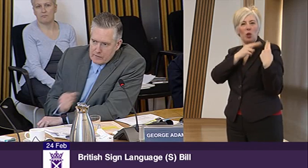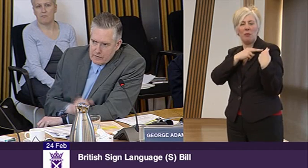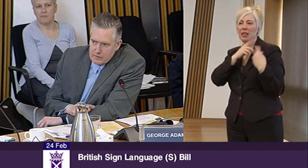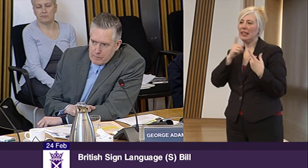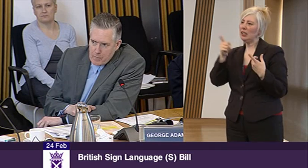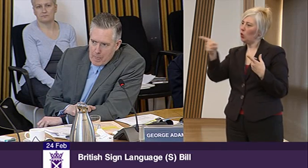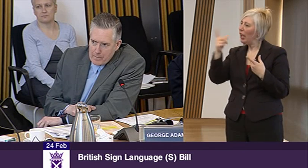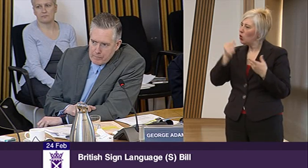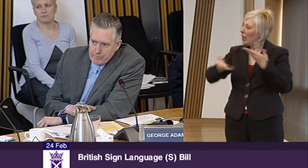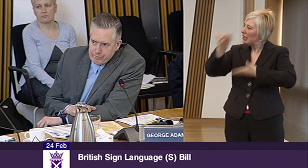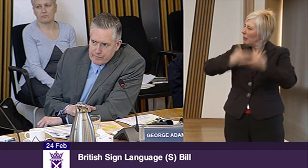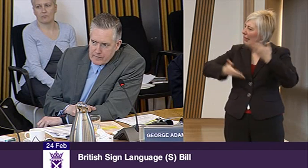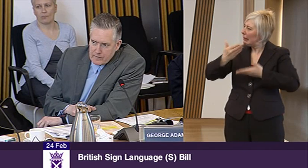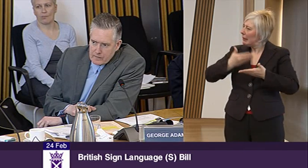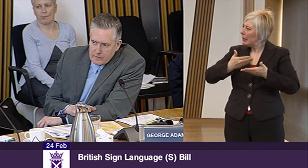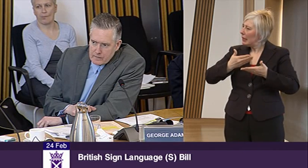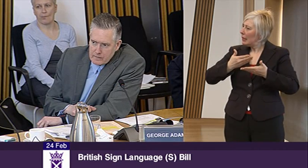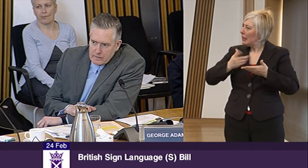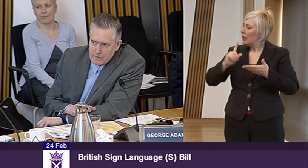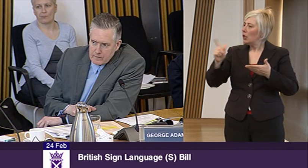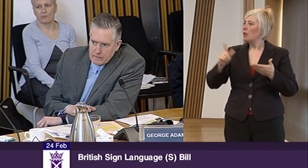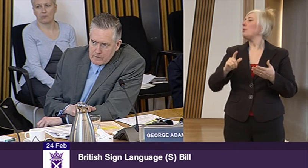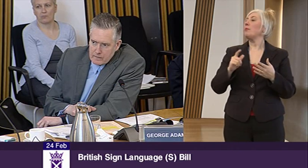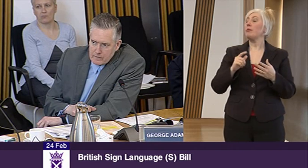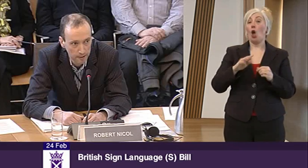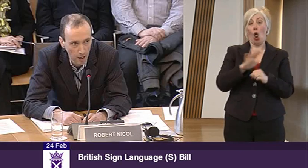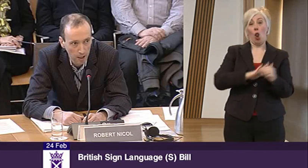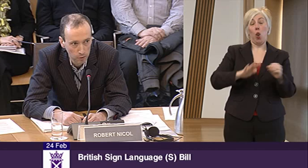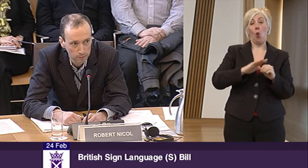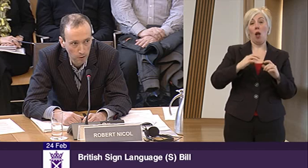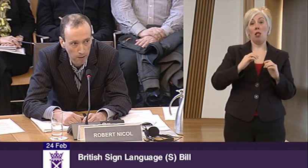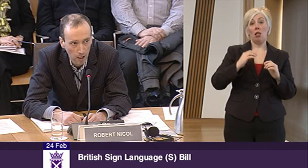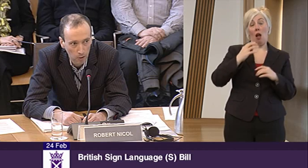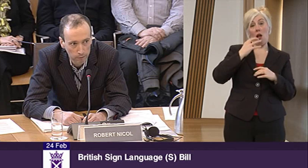Robert Nicol: The heart of the issue is that local government is not accountable to the